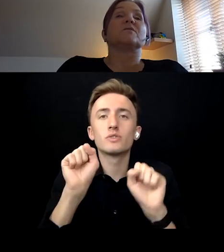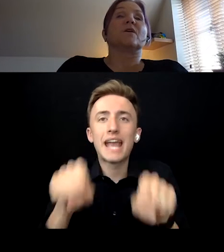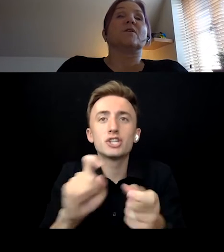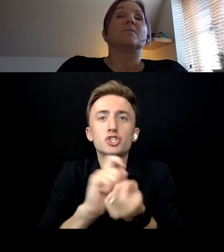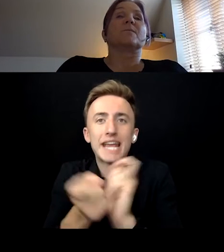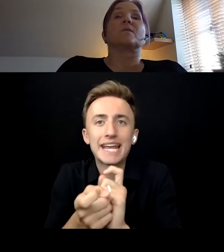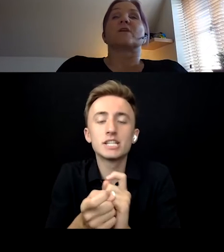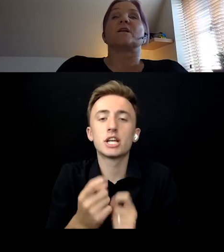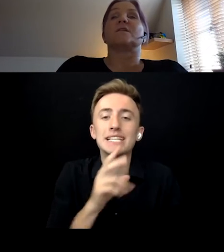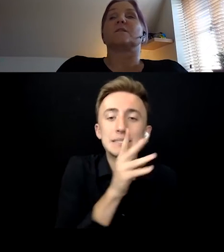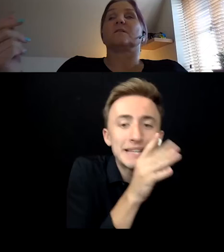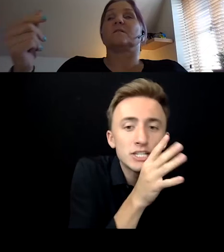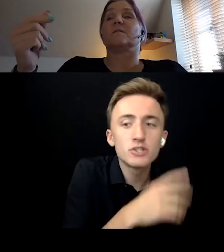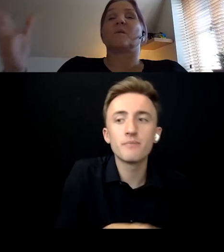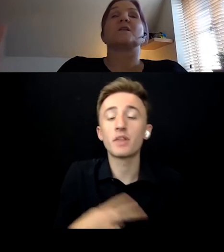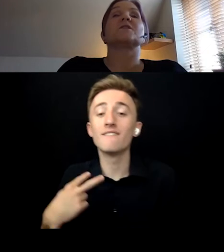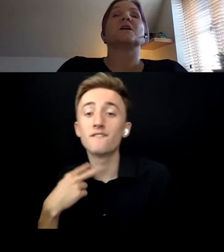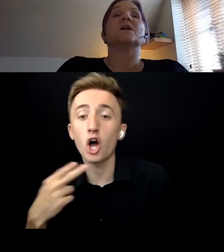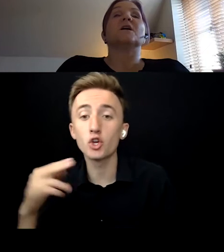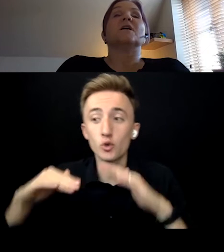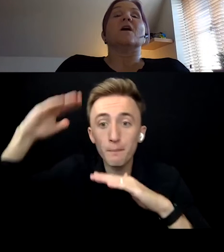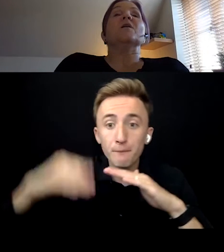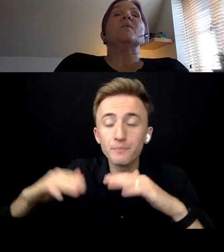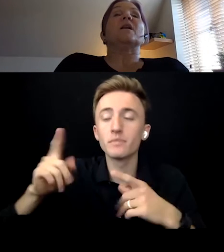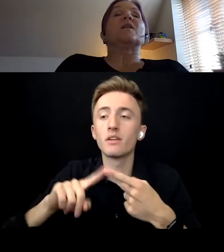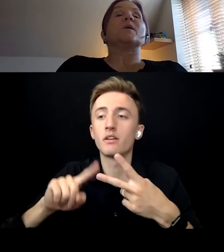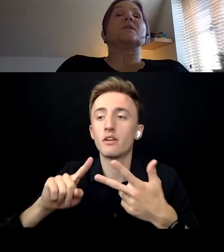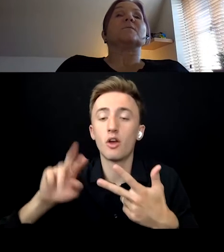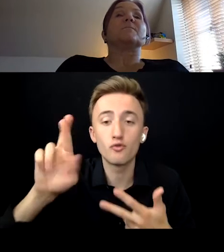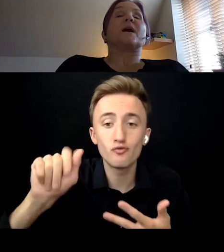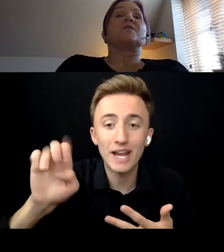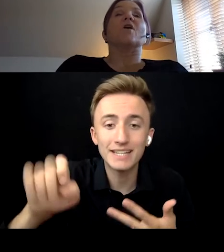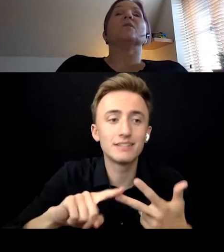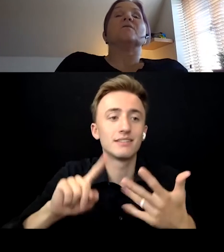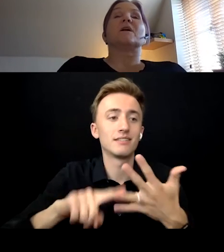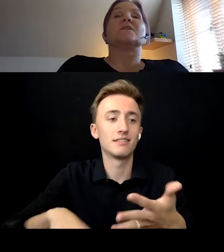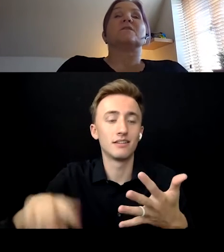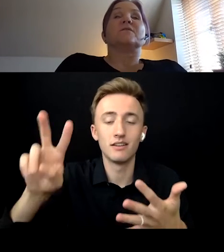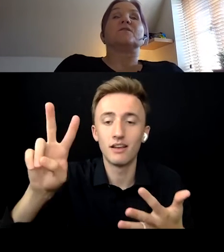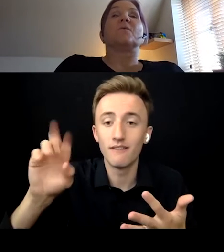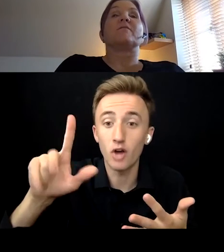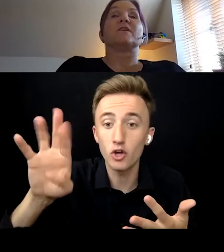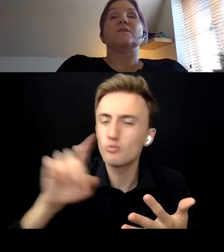the volume, the rates, the pitch only by a little bit. And only relative to whatever the